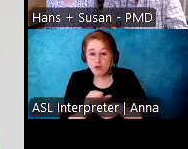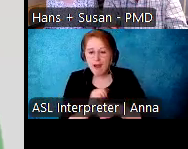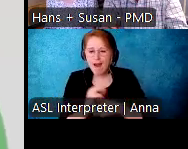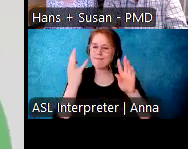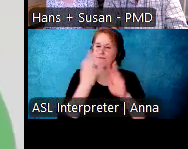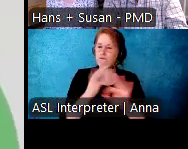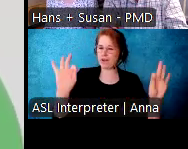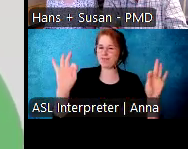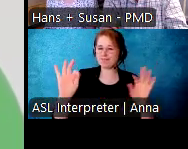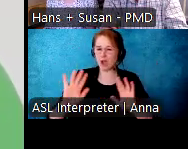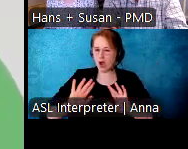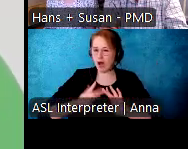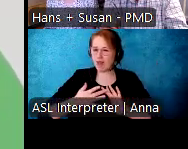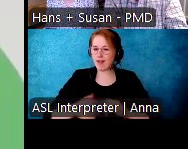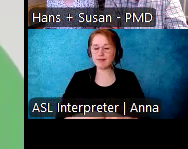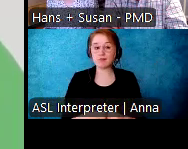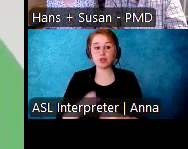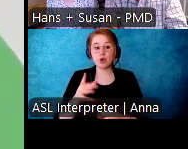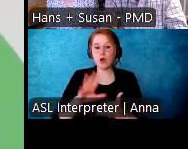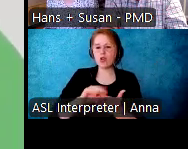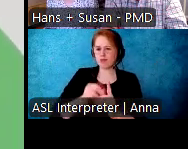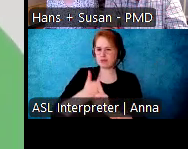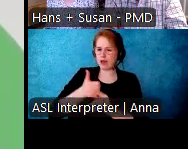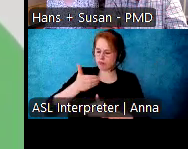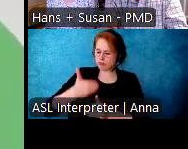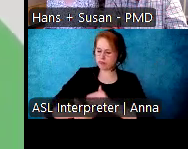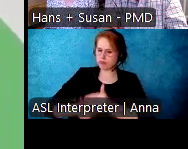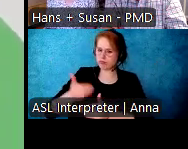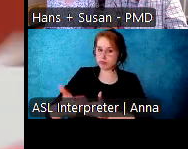You'll learn at your own pace and you'll be certified in under 40 hours.